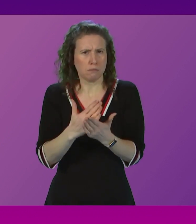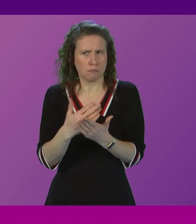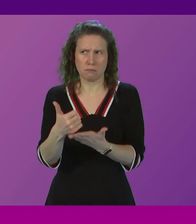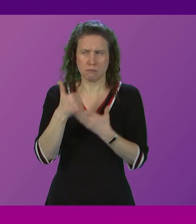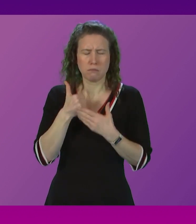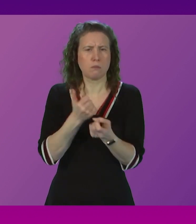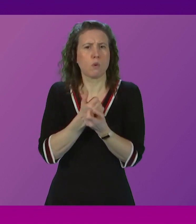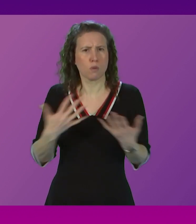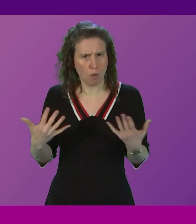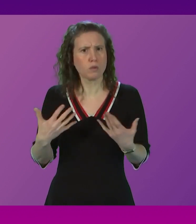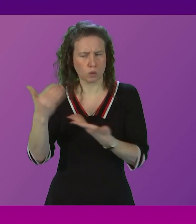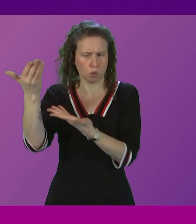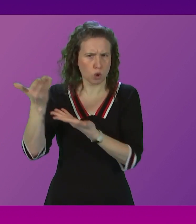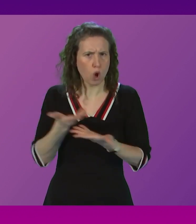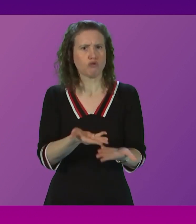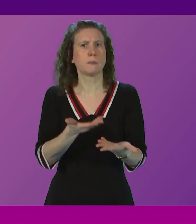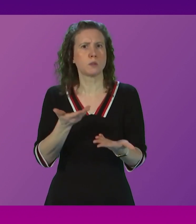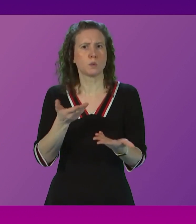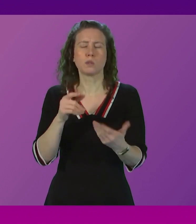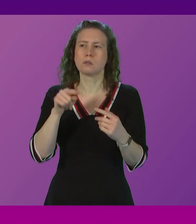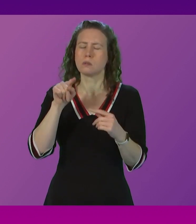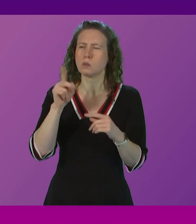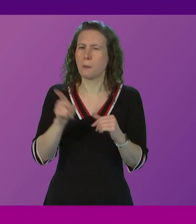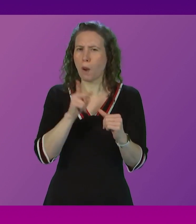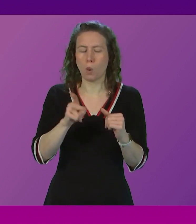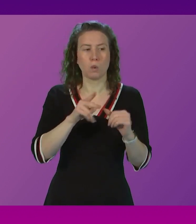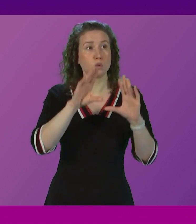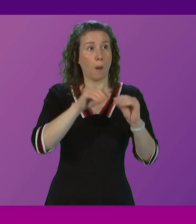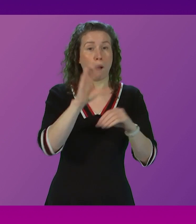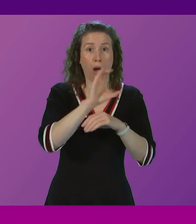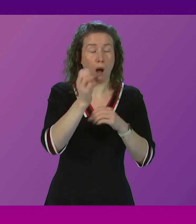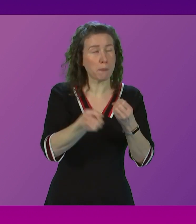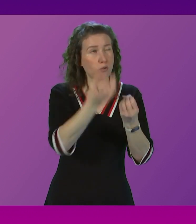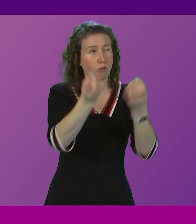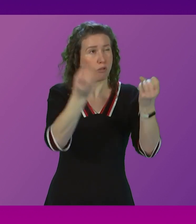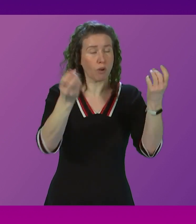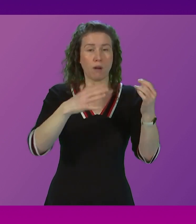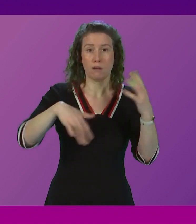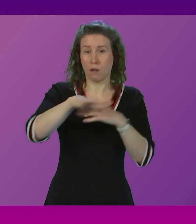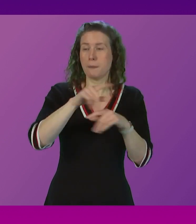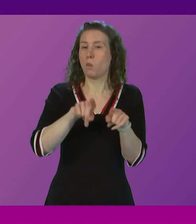make a very significant contribution to both the decarbonisation of our energy supply and